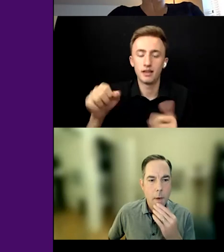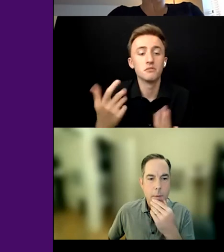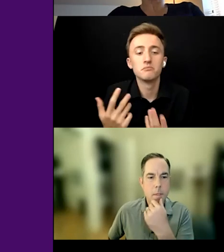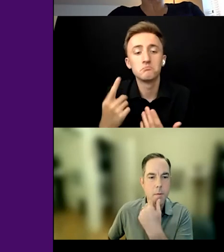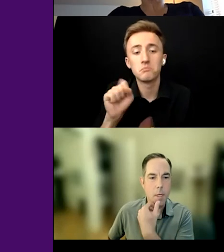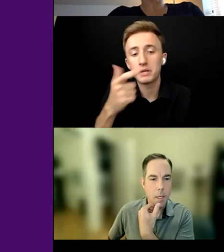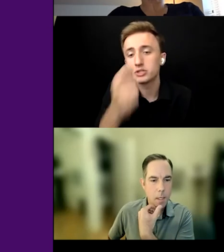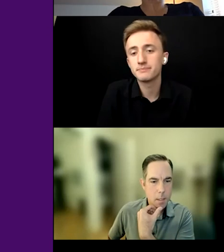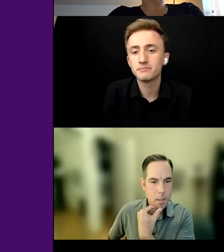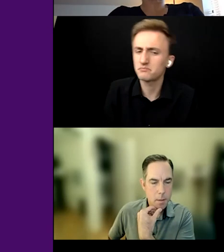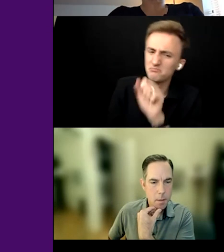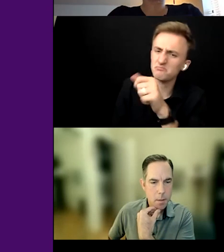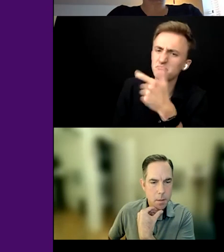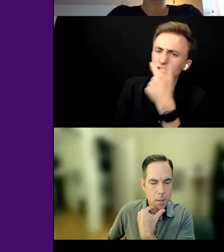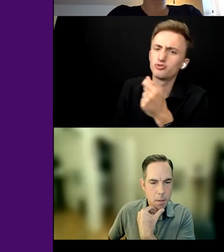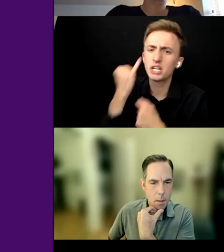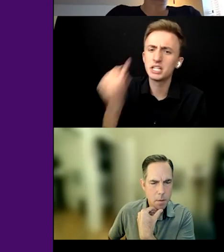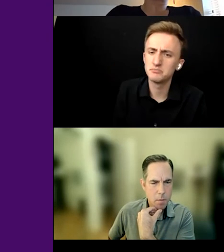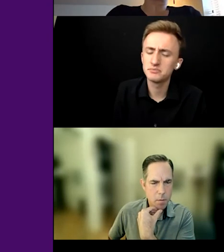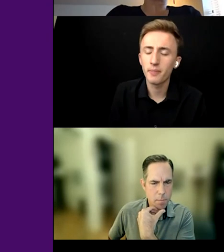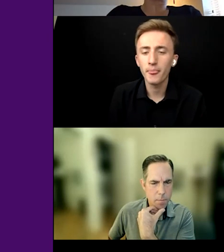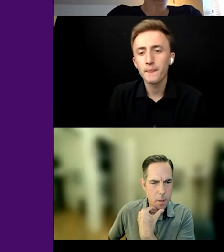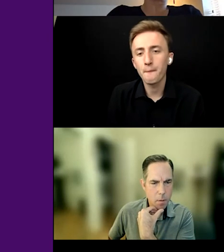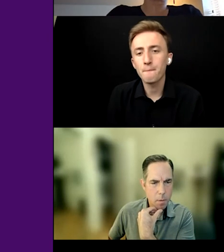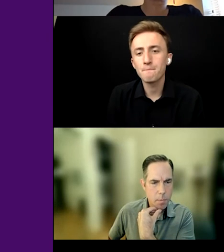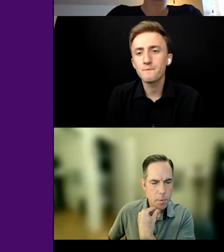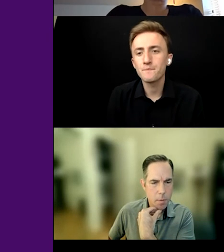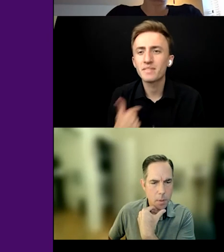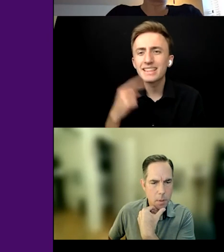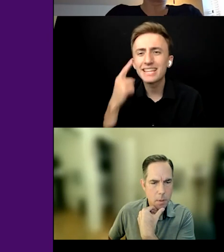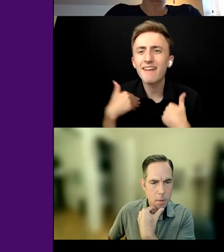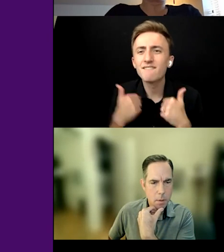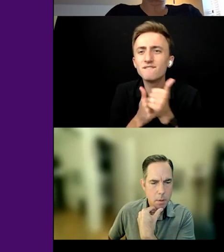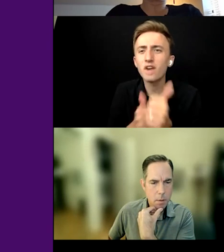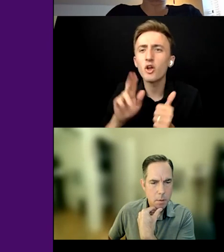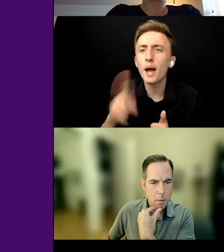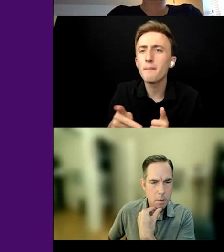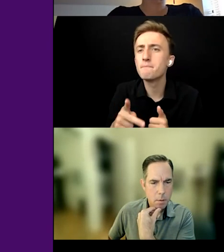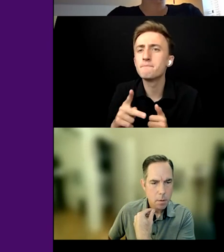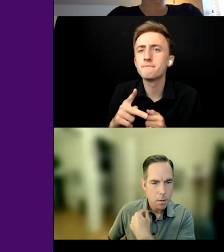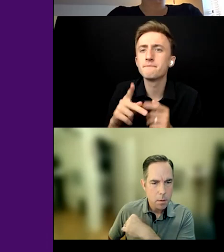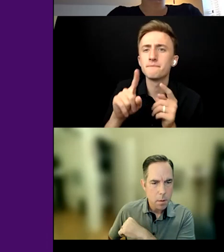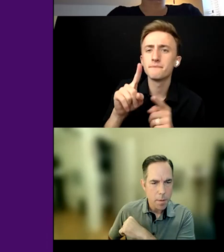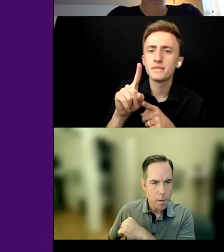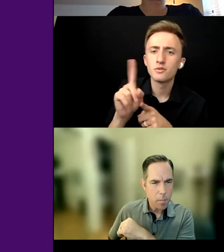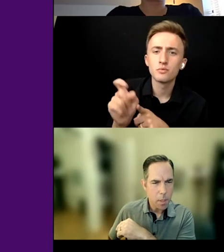Rob: Yes, that's an intriguing idea. I think there's a follow-up, I think Melanie,